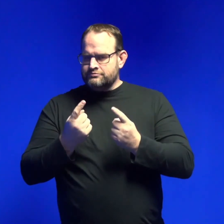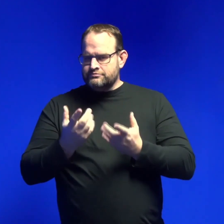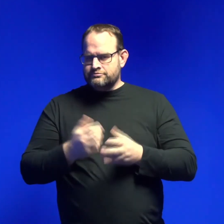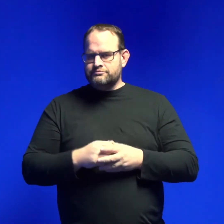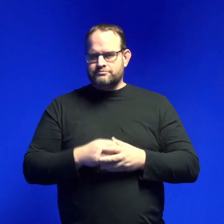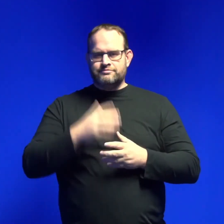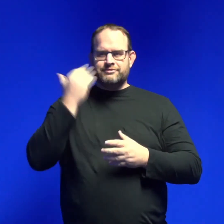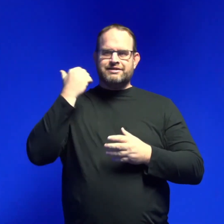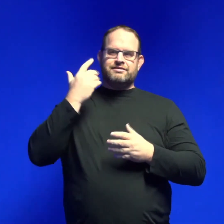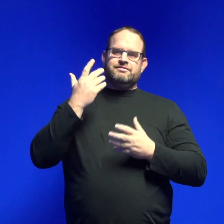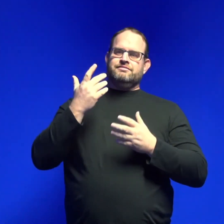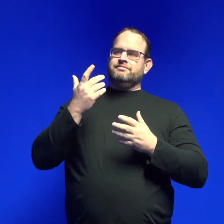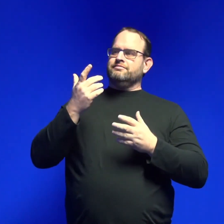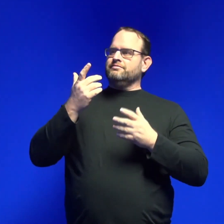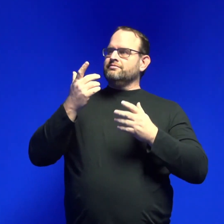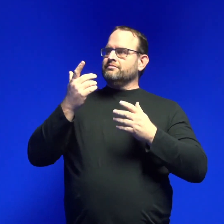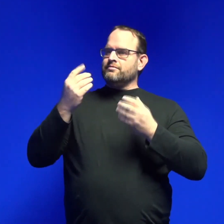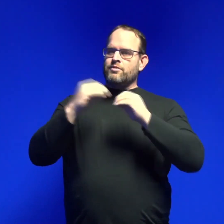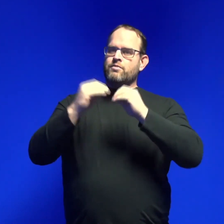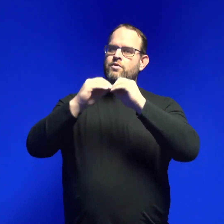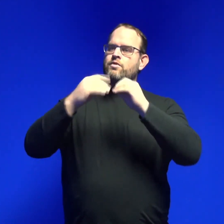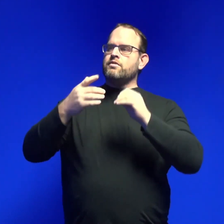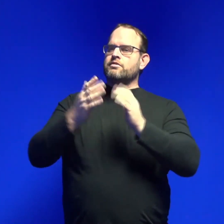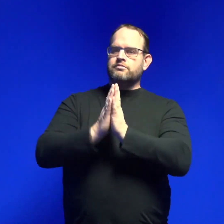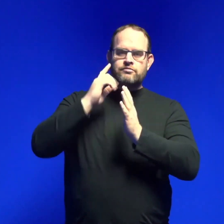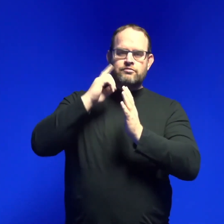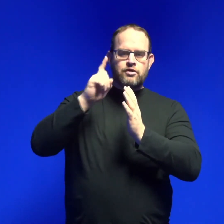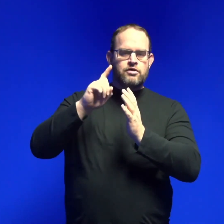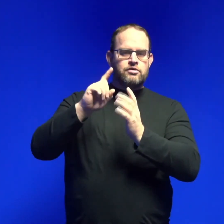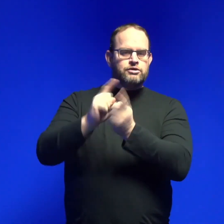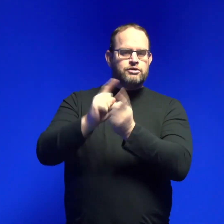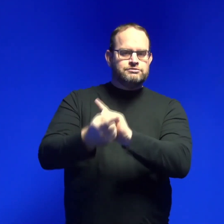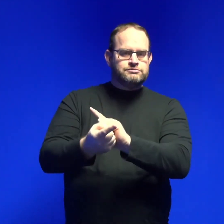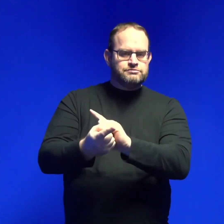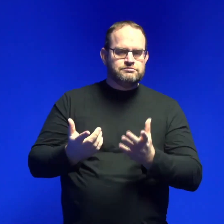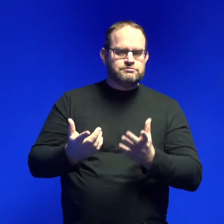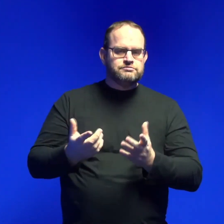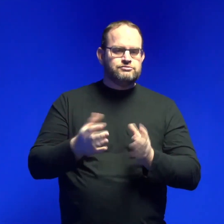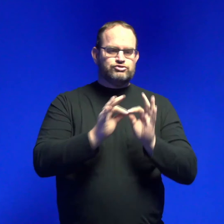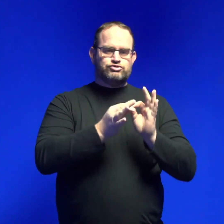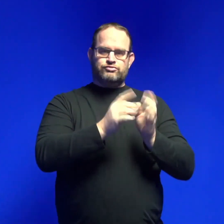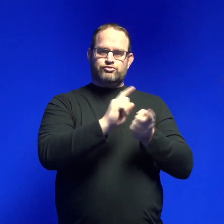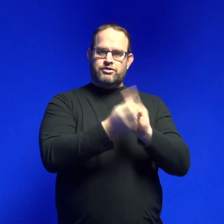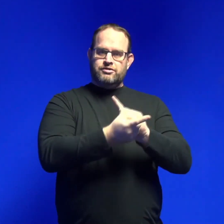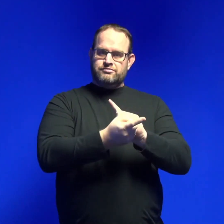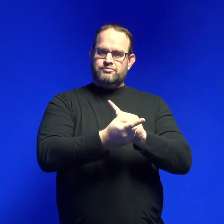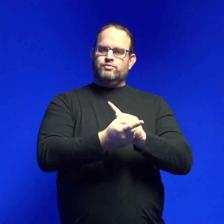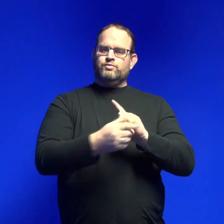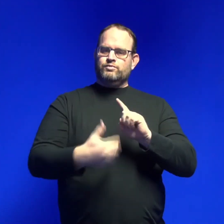This issue is becoming increasingly critical as interpreters increasingly need to work with students participating in assessment activities.